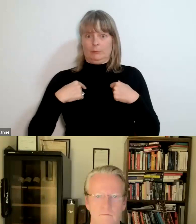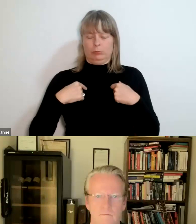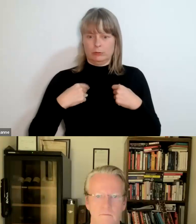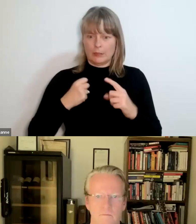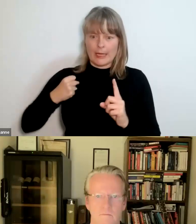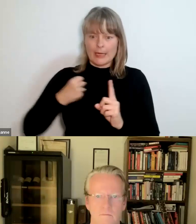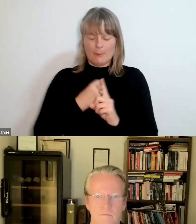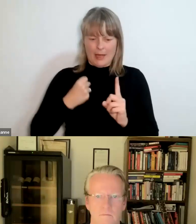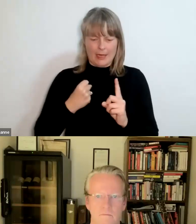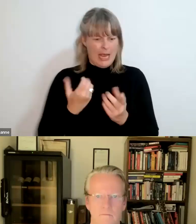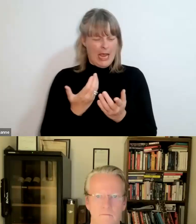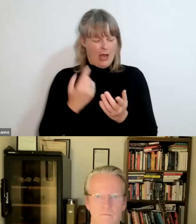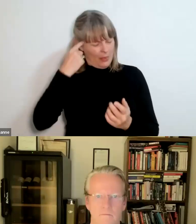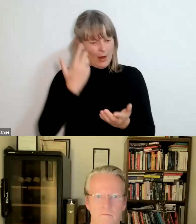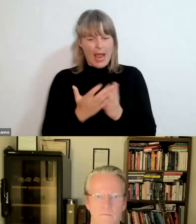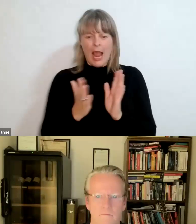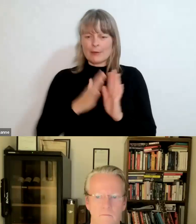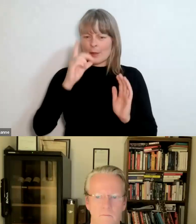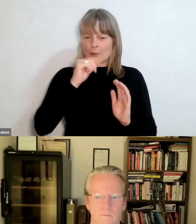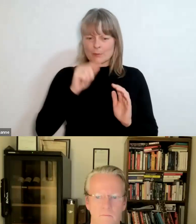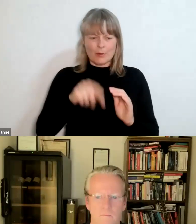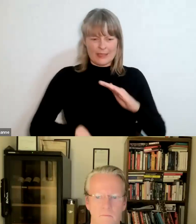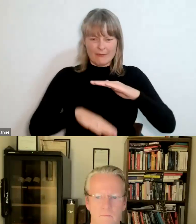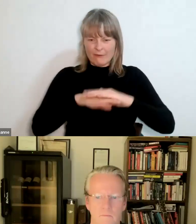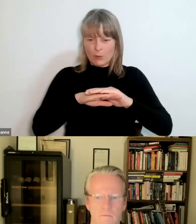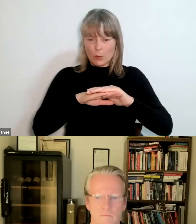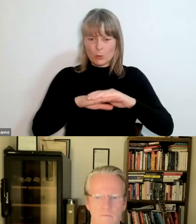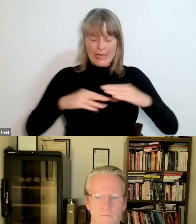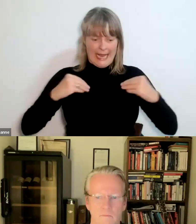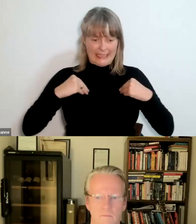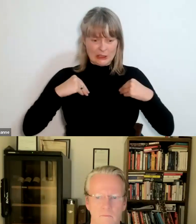was working in the Department of education, I was really the first Principal Medical